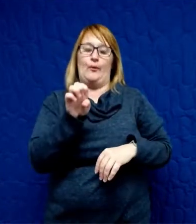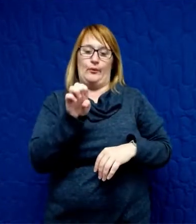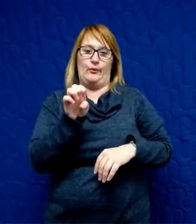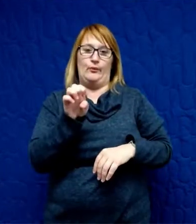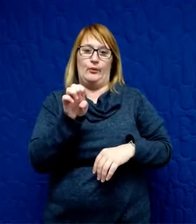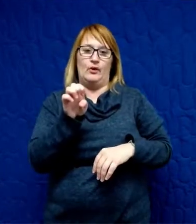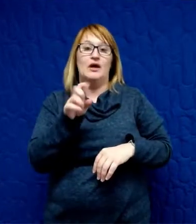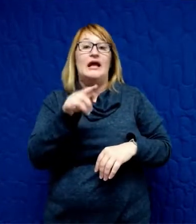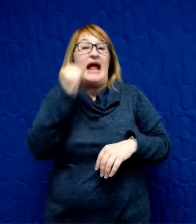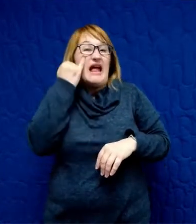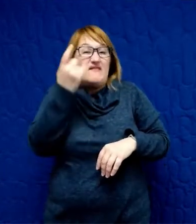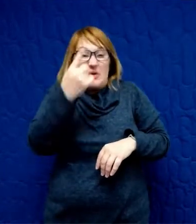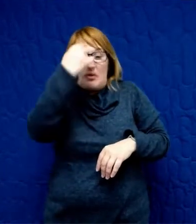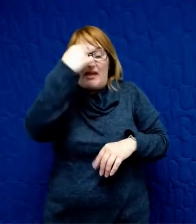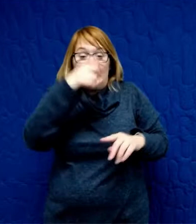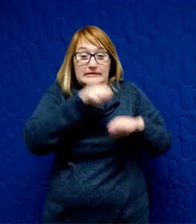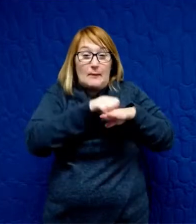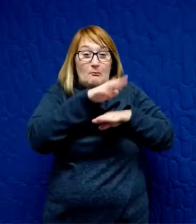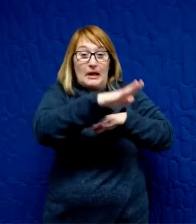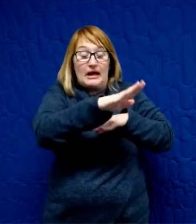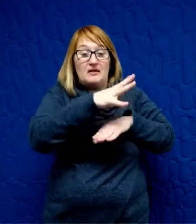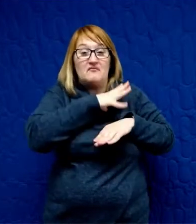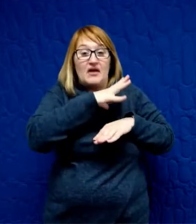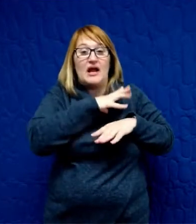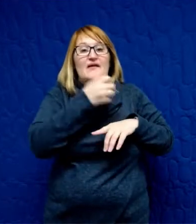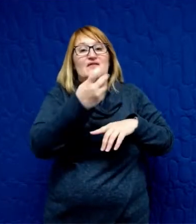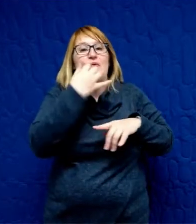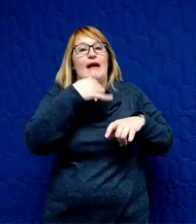you've submitted, maybe it gives you a few errors, no problem review those go